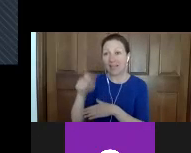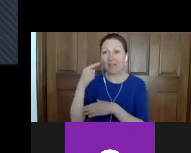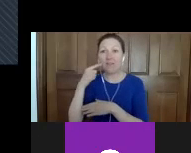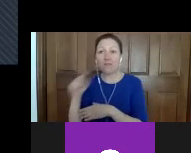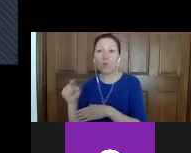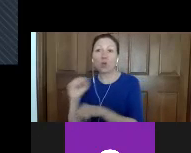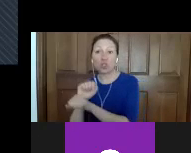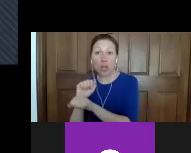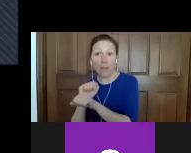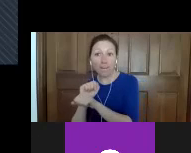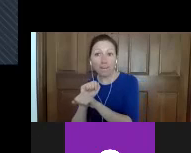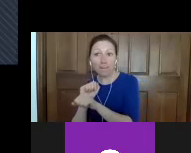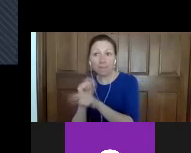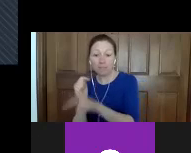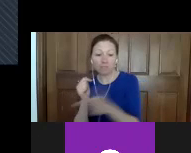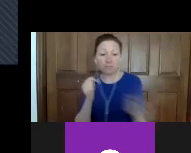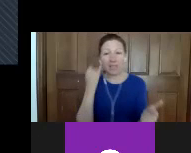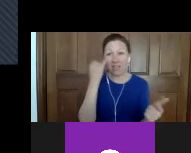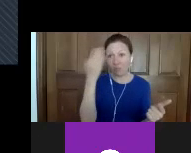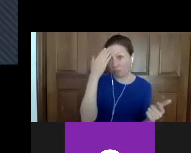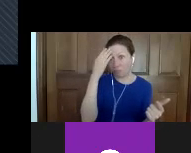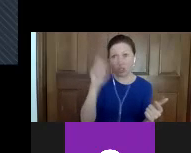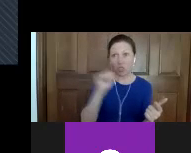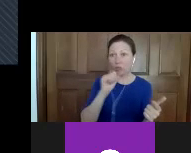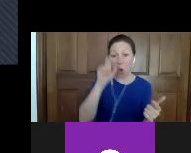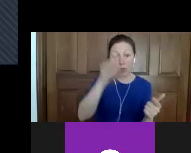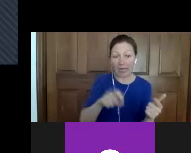you don't have to disclose during the interview. If you don't need an accommodation for the